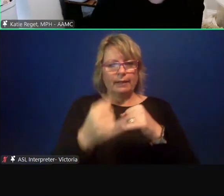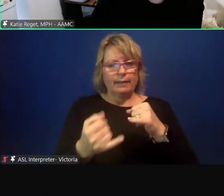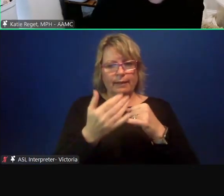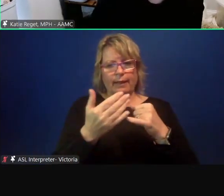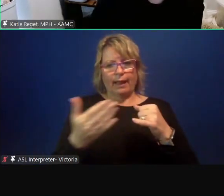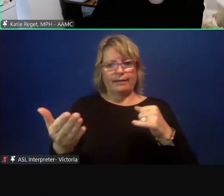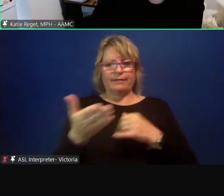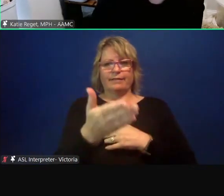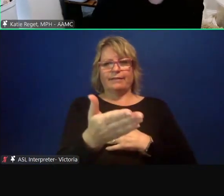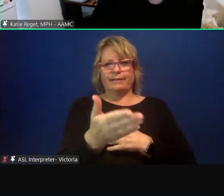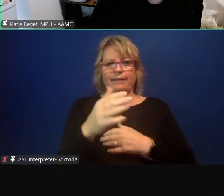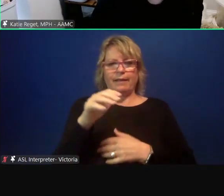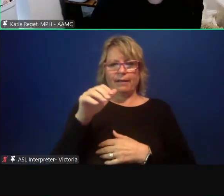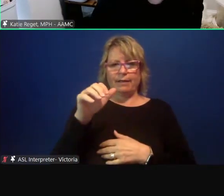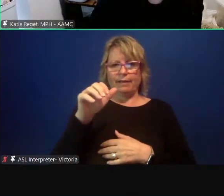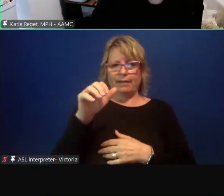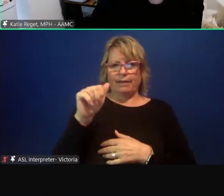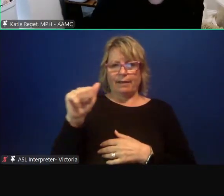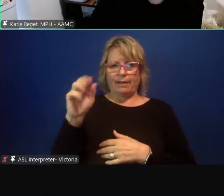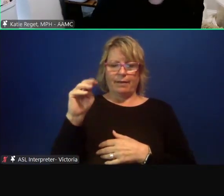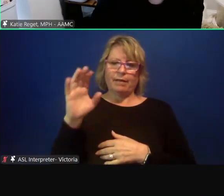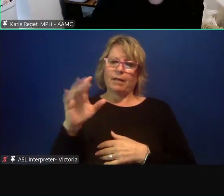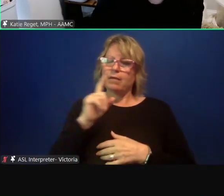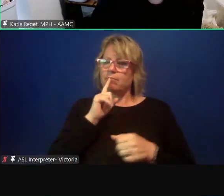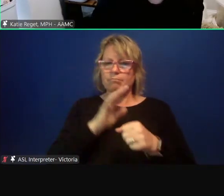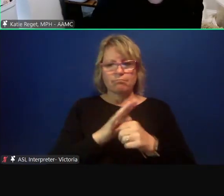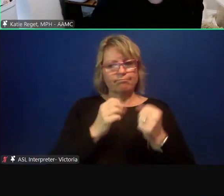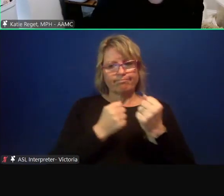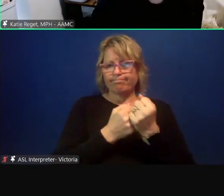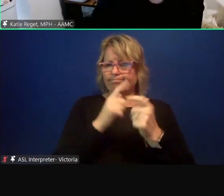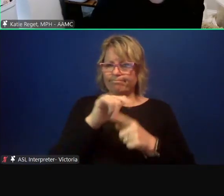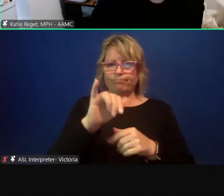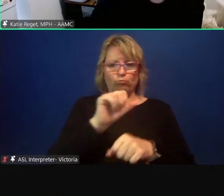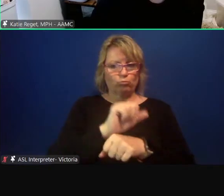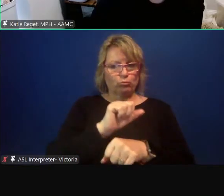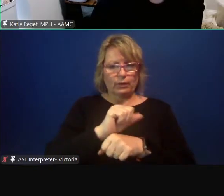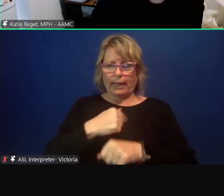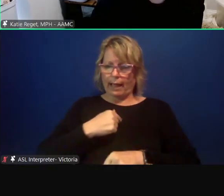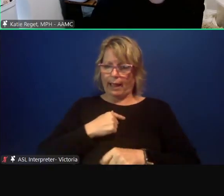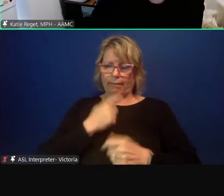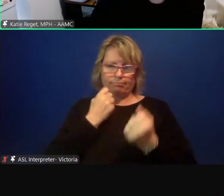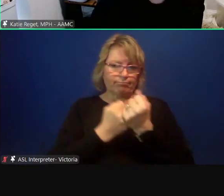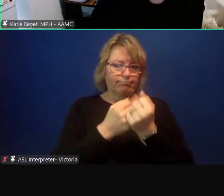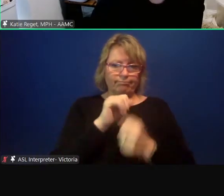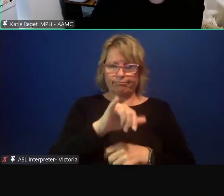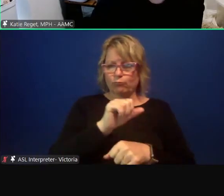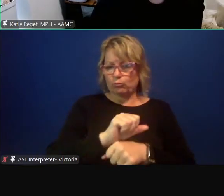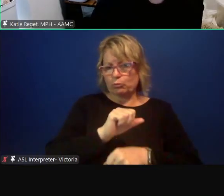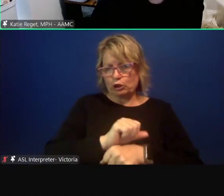the AAMC is committed to this work, I'm committed to this work, and are interested in collaborating